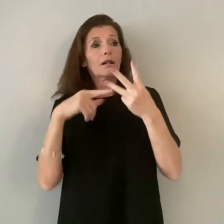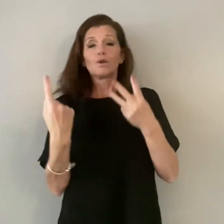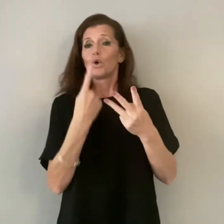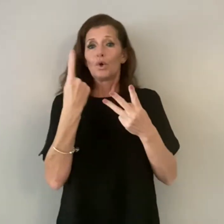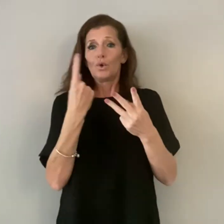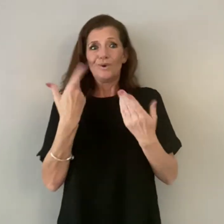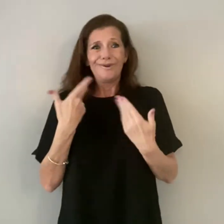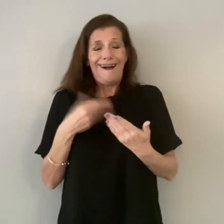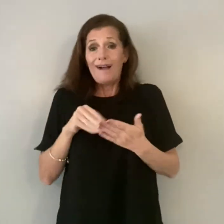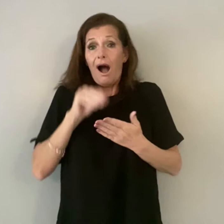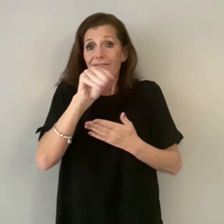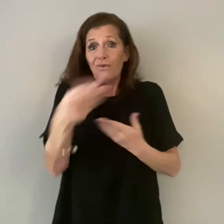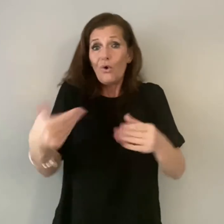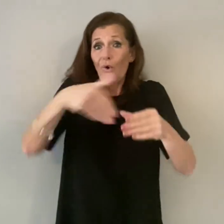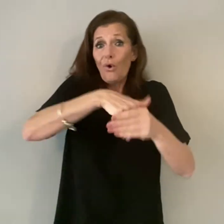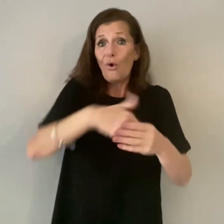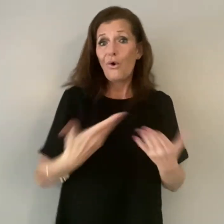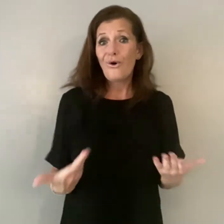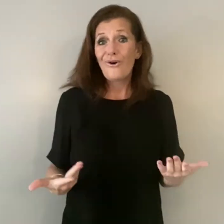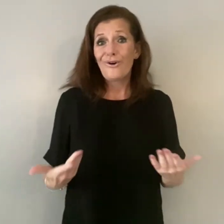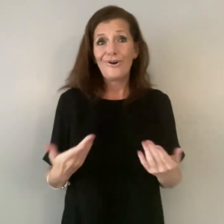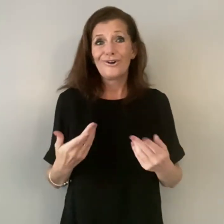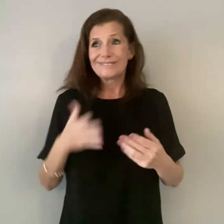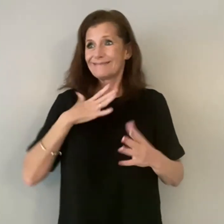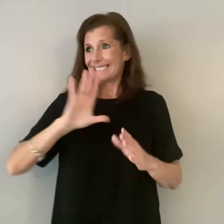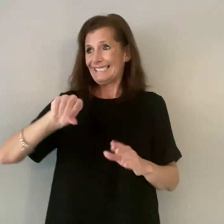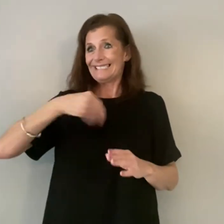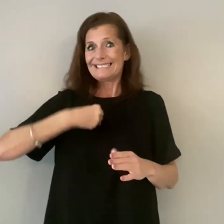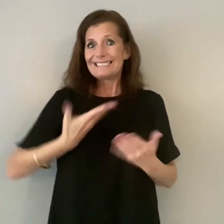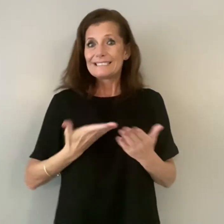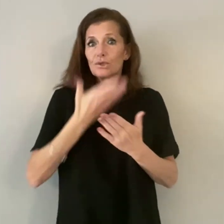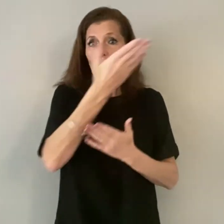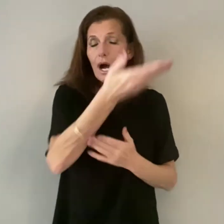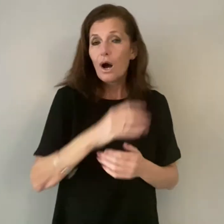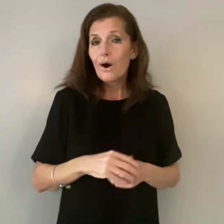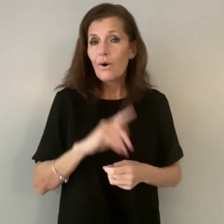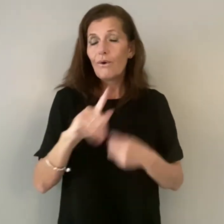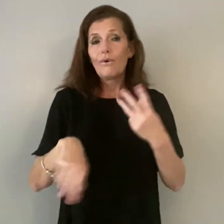people who can't afford to not be there if they were paid, but also in terms of